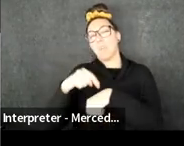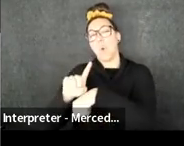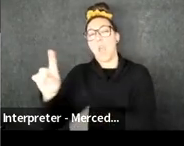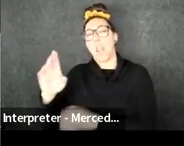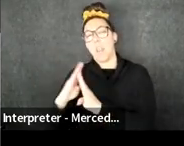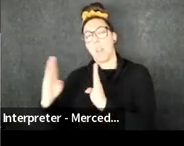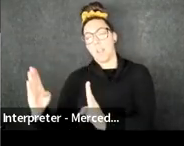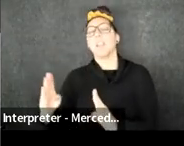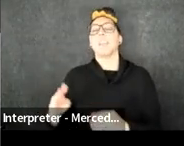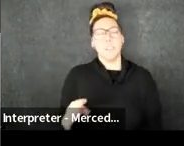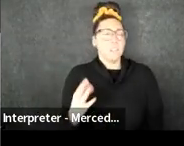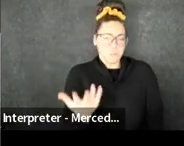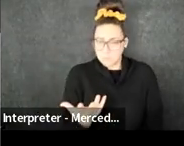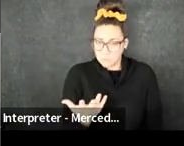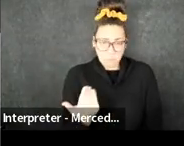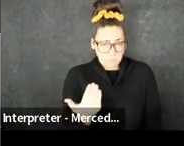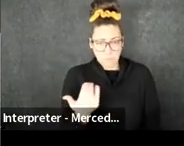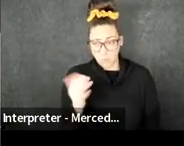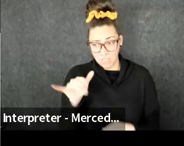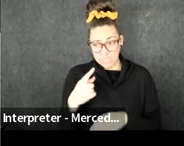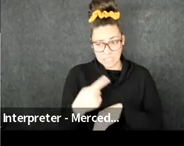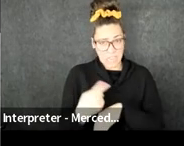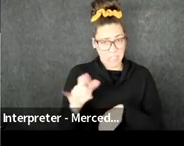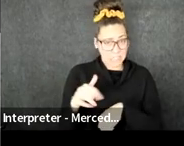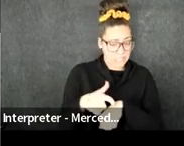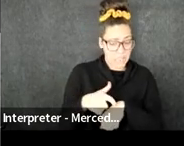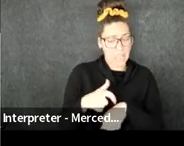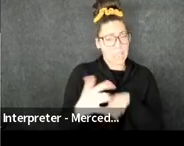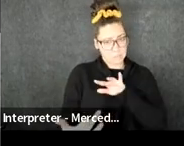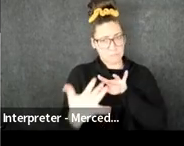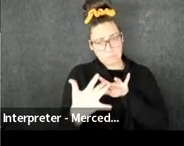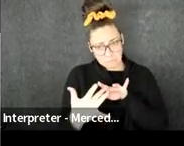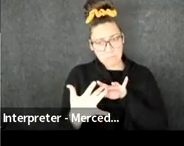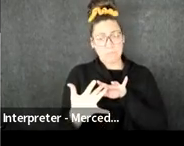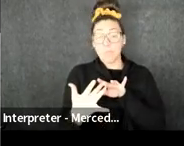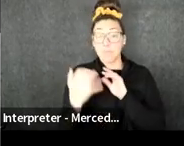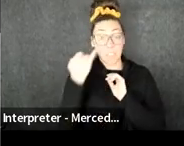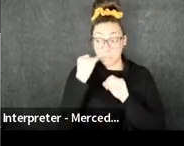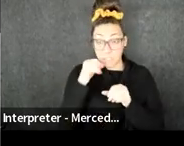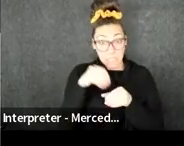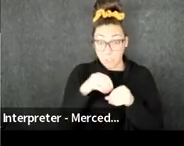to reach out to us during those days if we can't get back to you, if we're not in the office, we'll get back to you the next day.